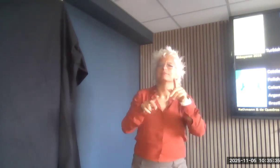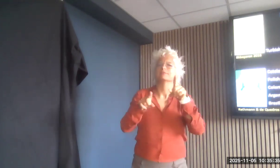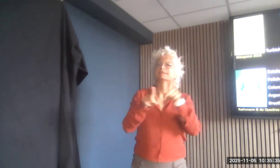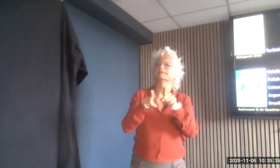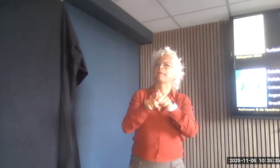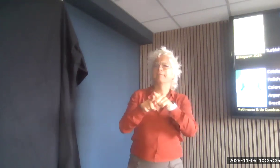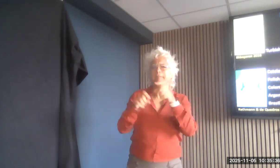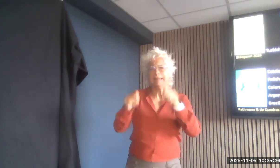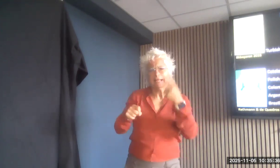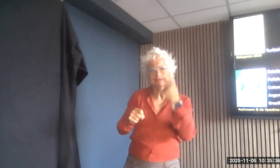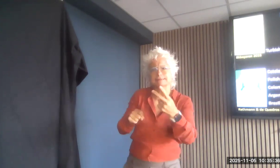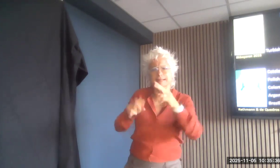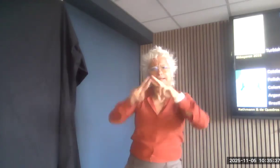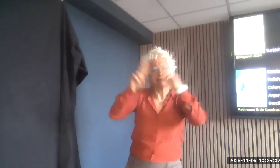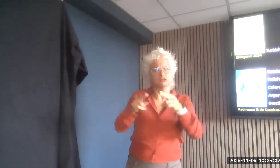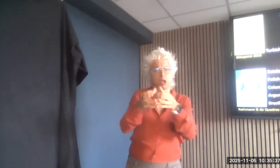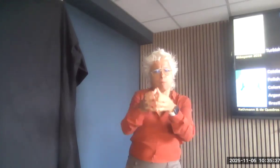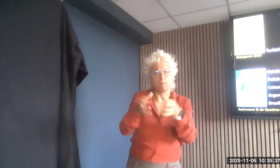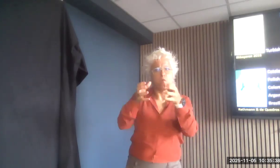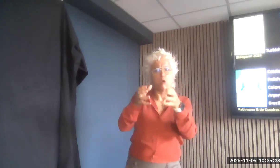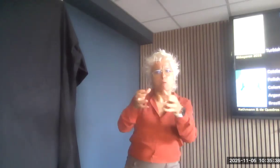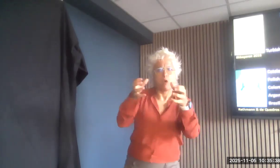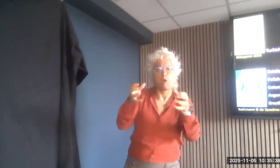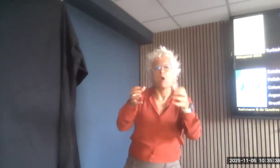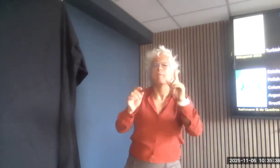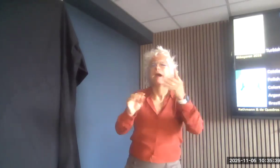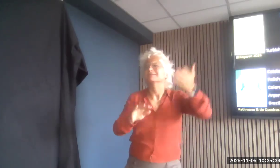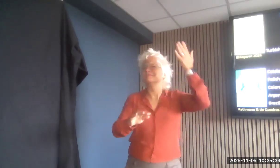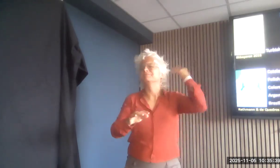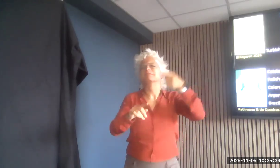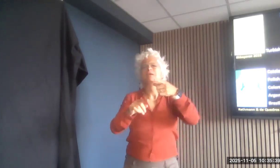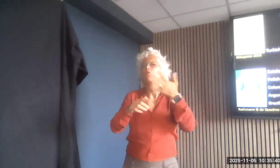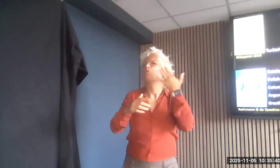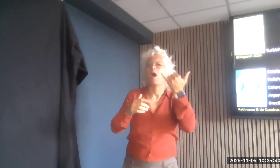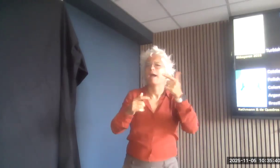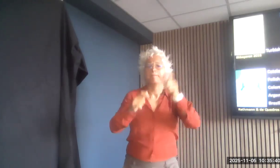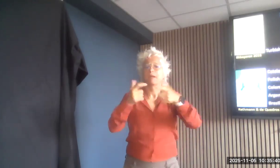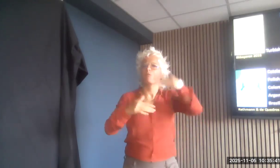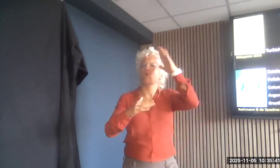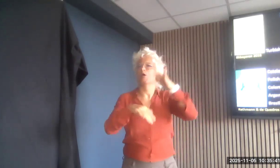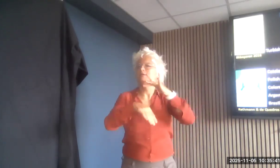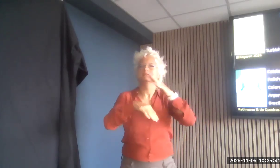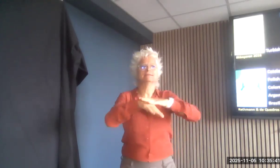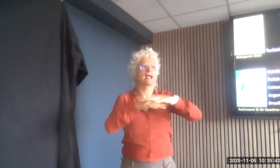And somebody researching the growth of International Sign.